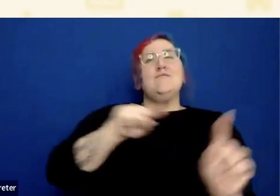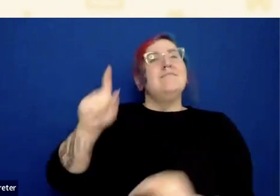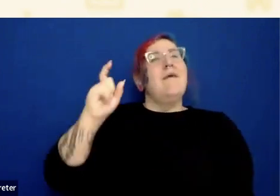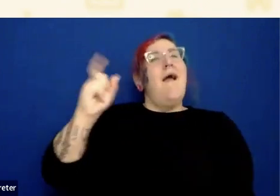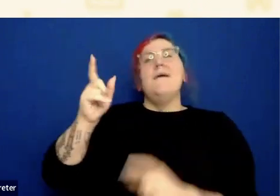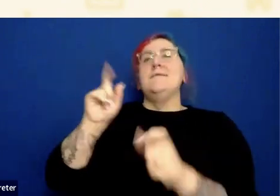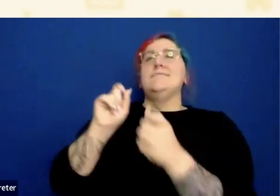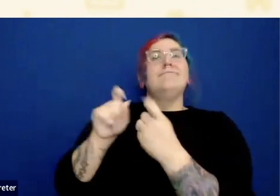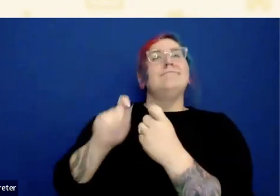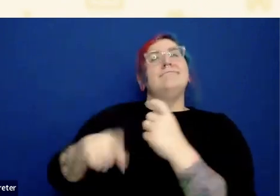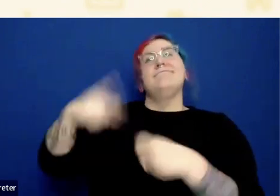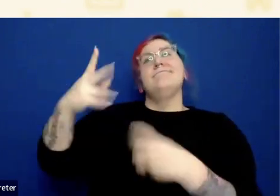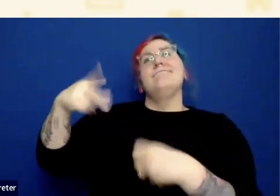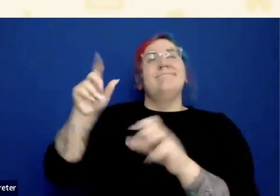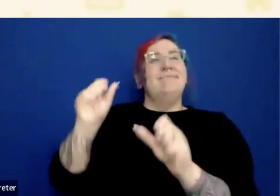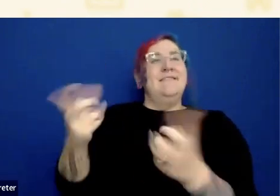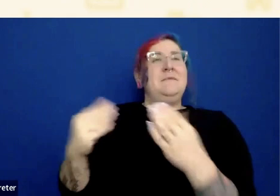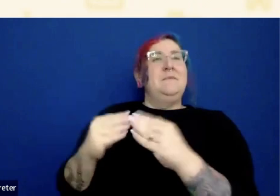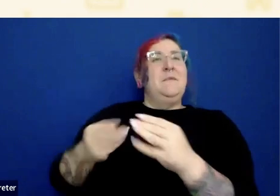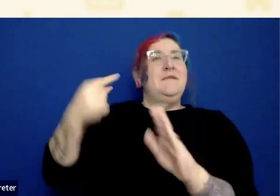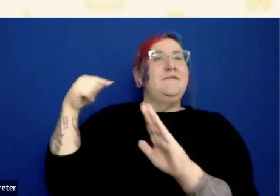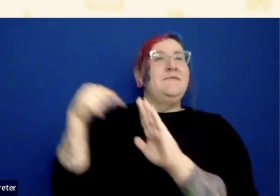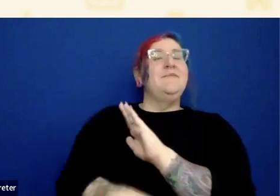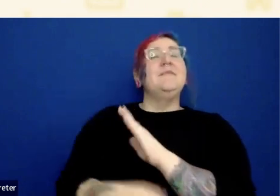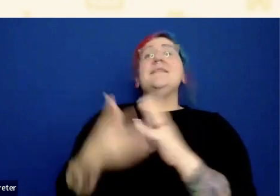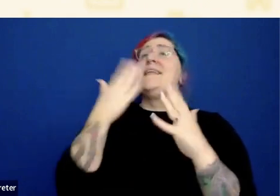Thanks so much, and congratulations for this event.